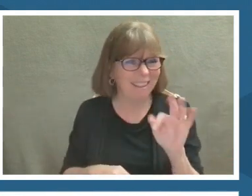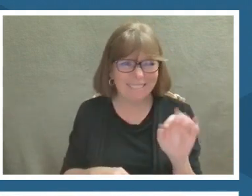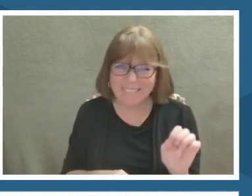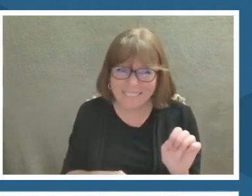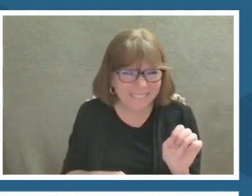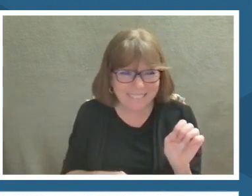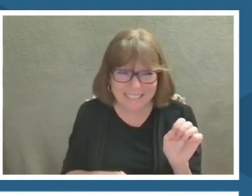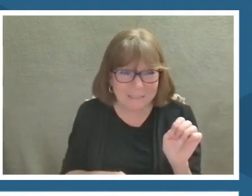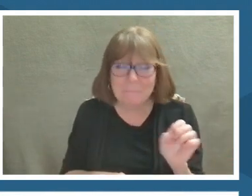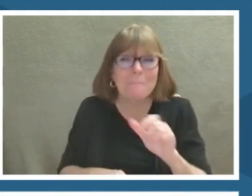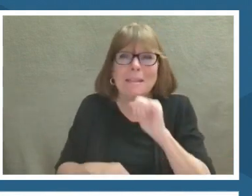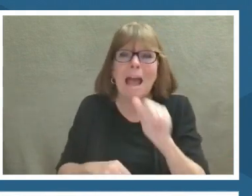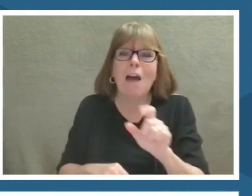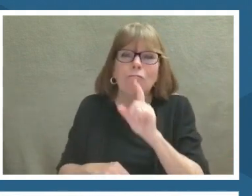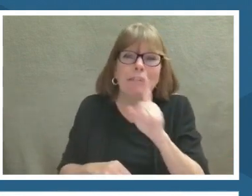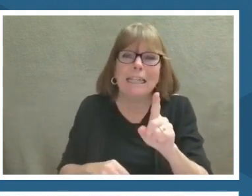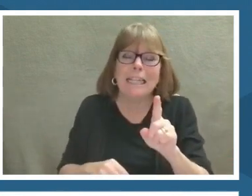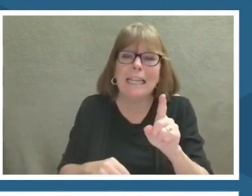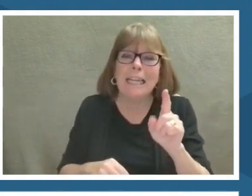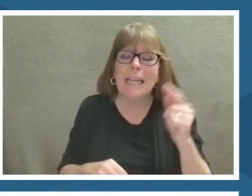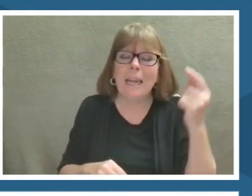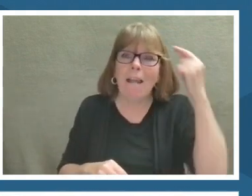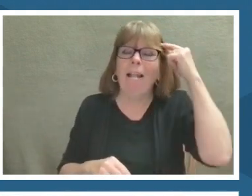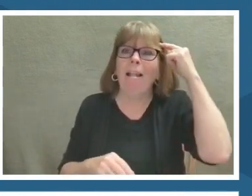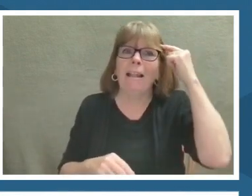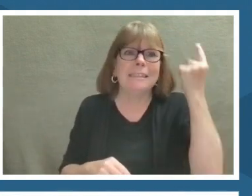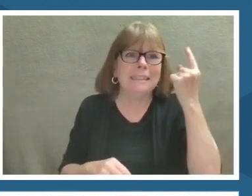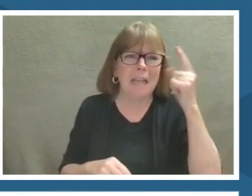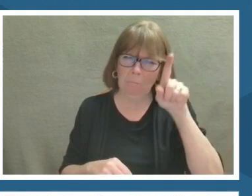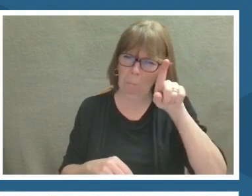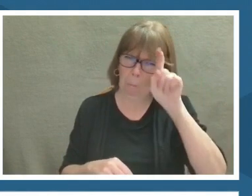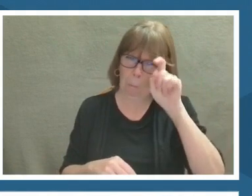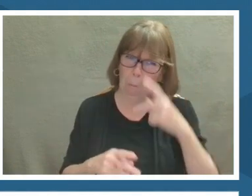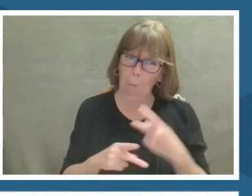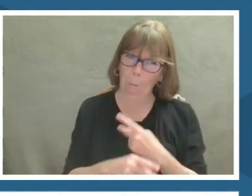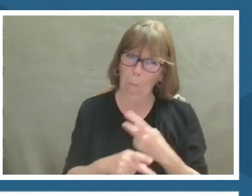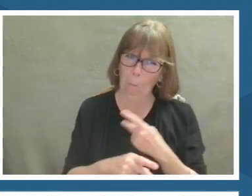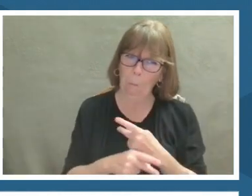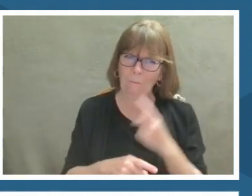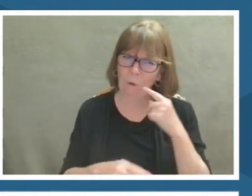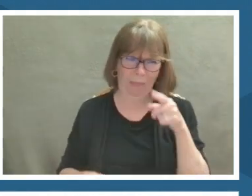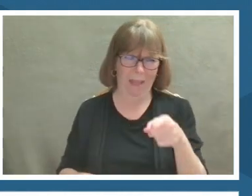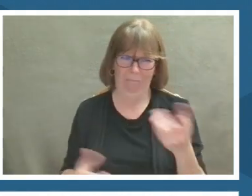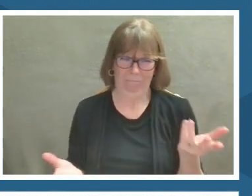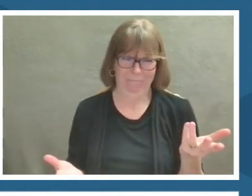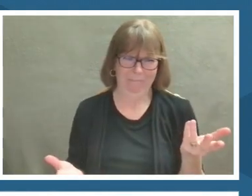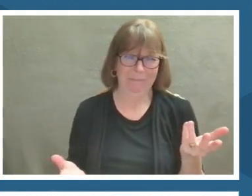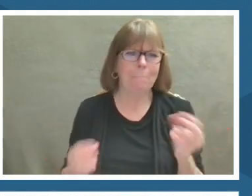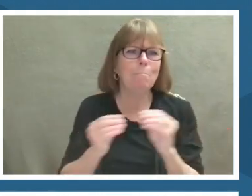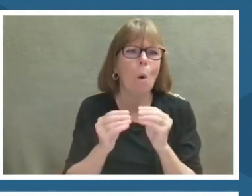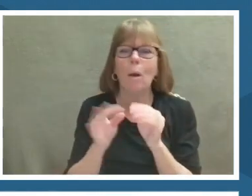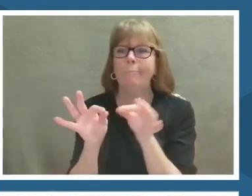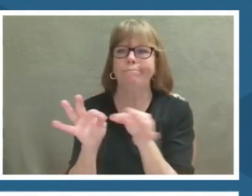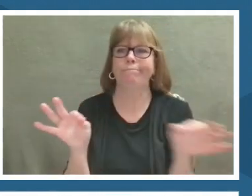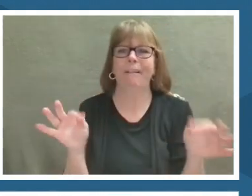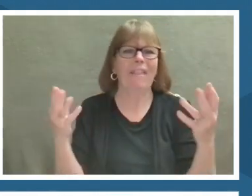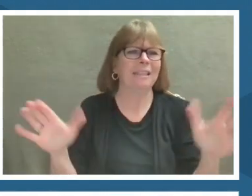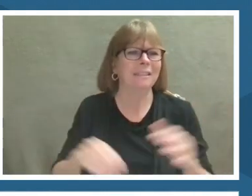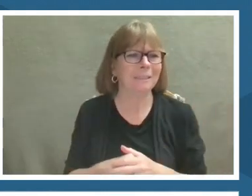questions or engagement in the process you could take it a step a little bit